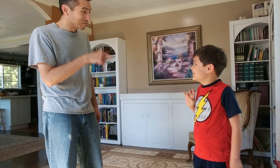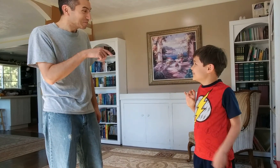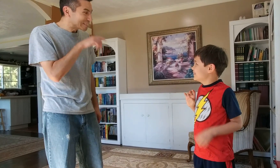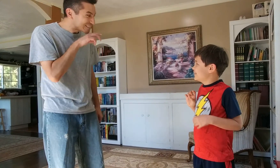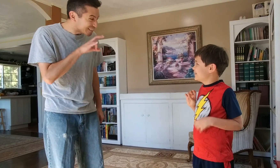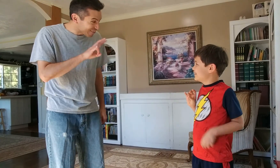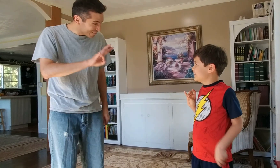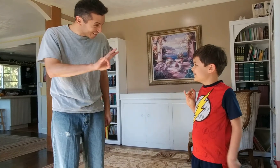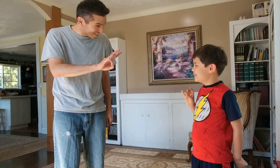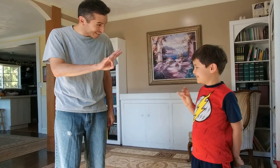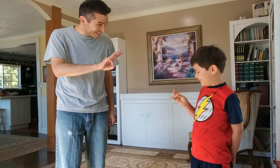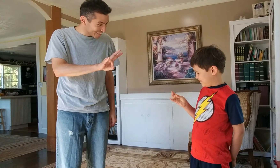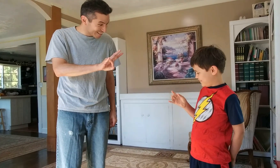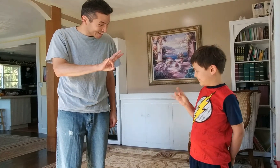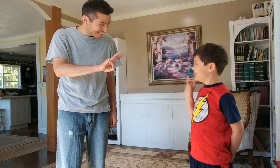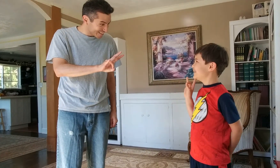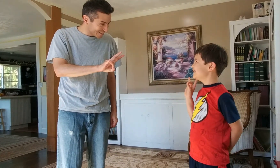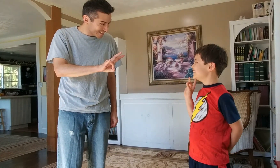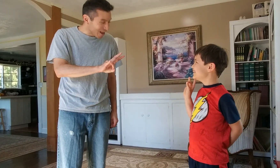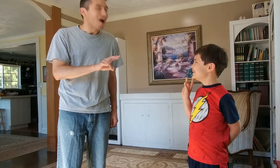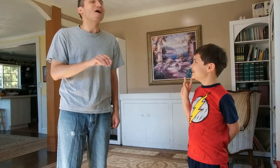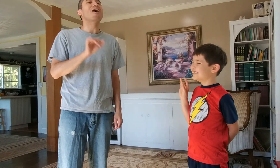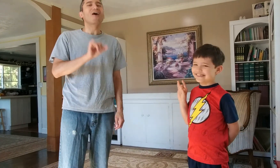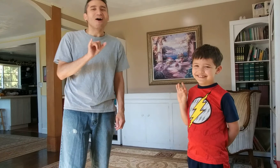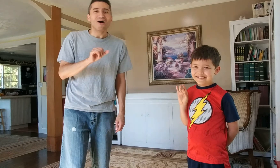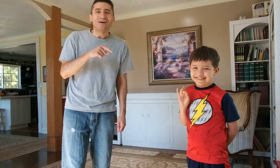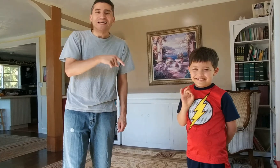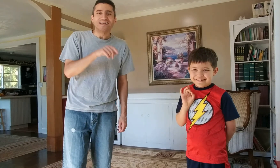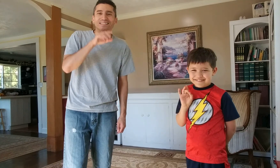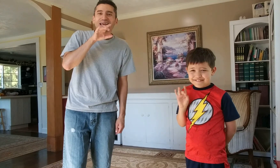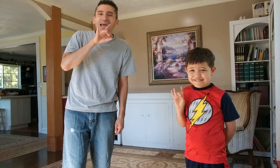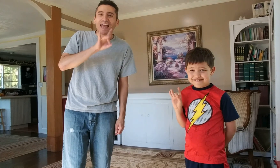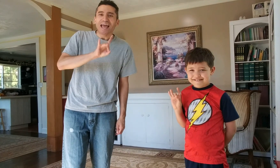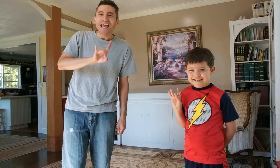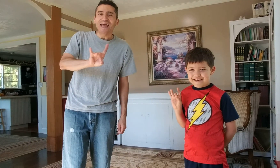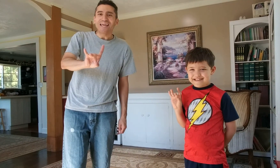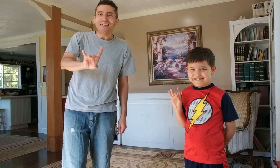YOU AGE 7? OH! HE AGE 8